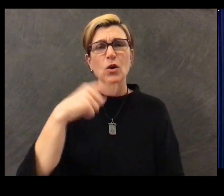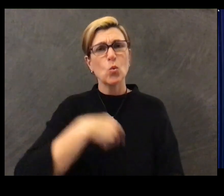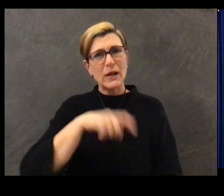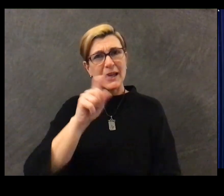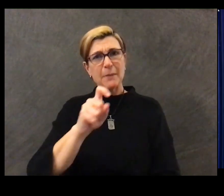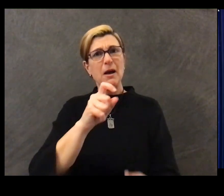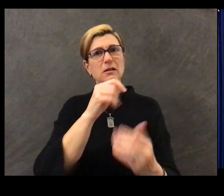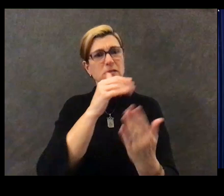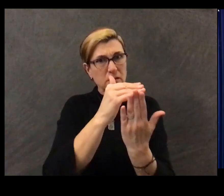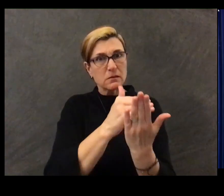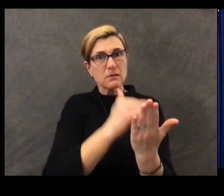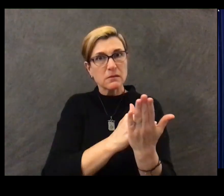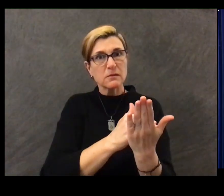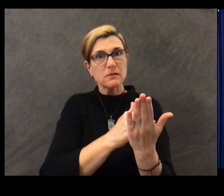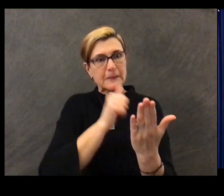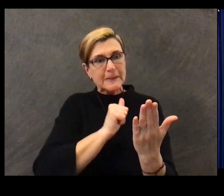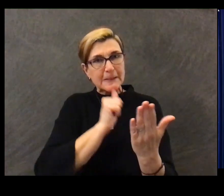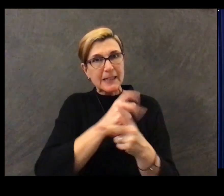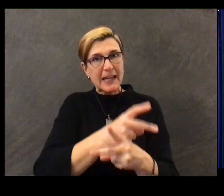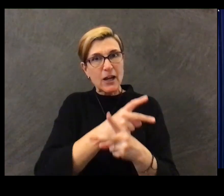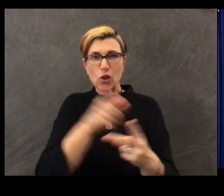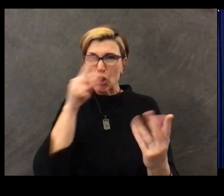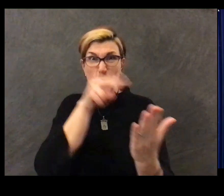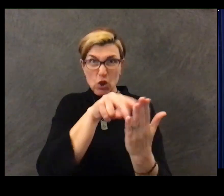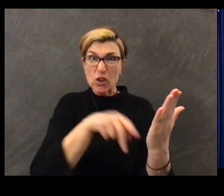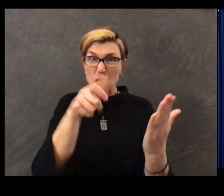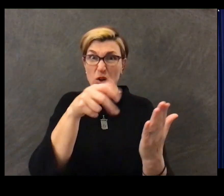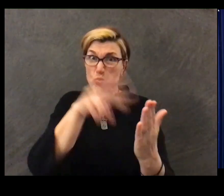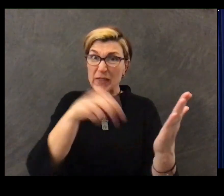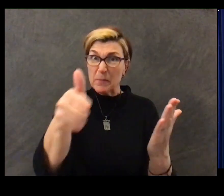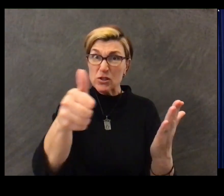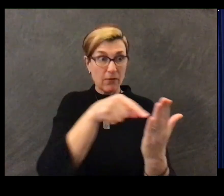guidelines they are careful and they are measured there are certain